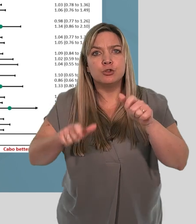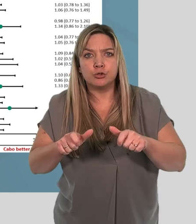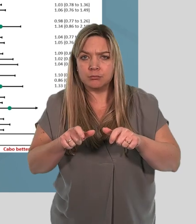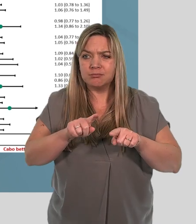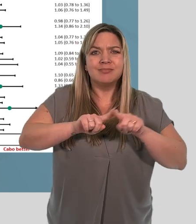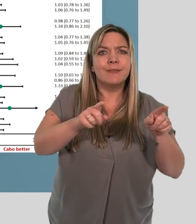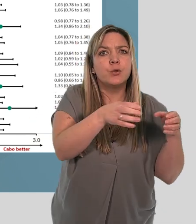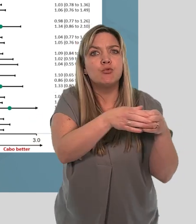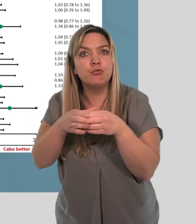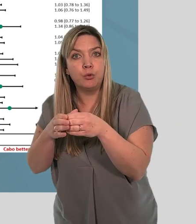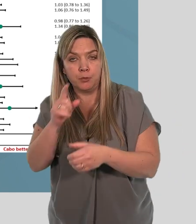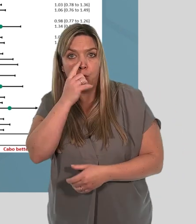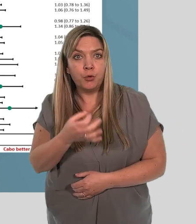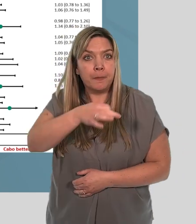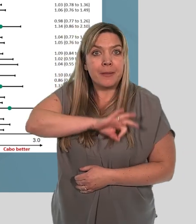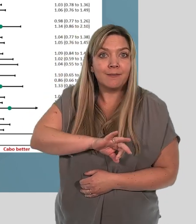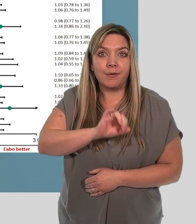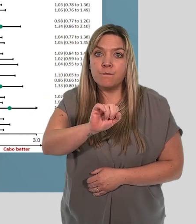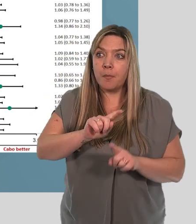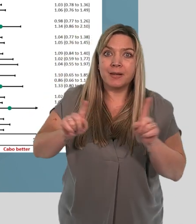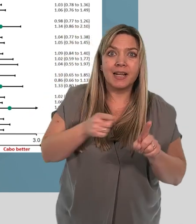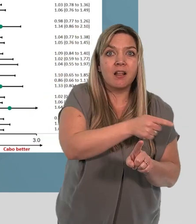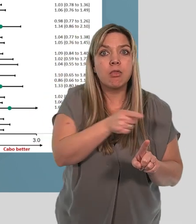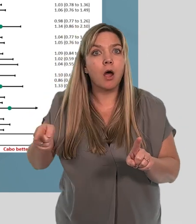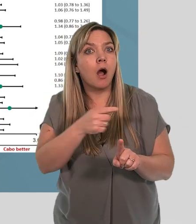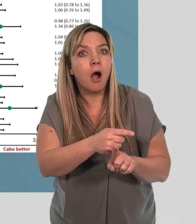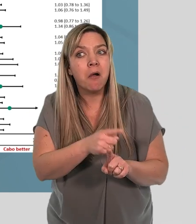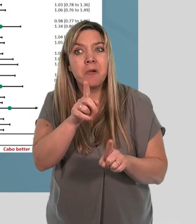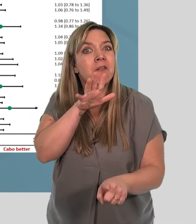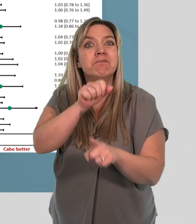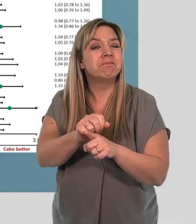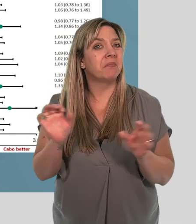their line of treatment, the histologic subtype of kidney cancer or the risk stratification score